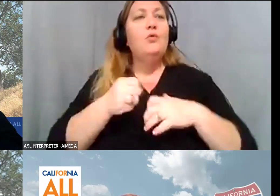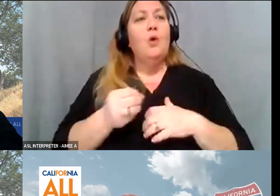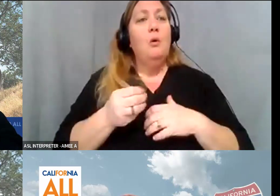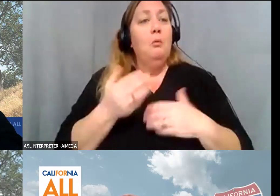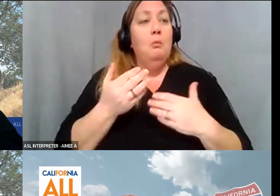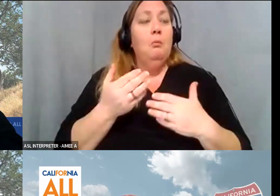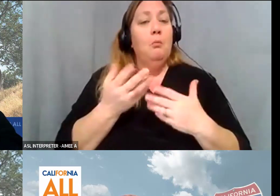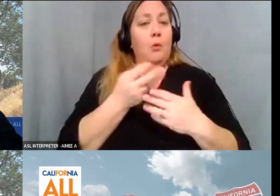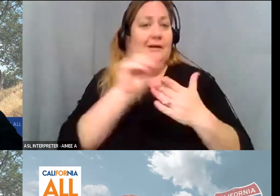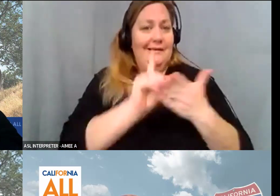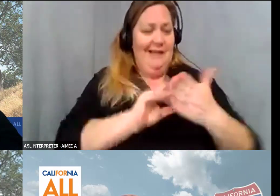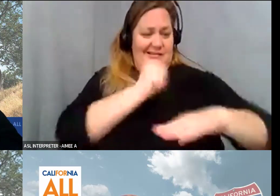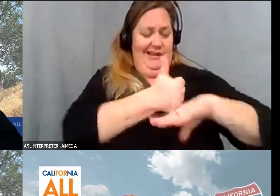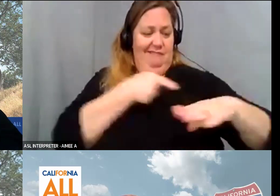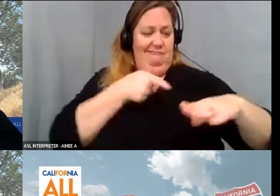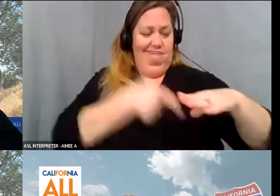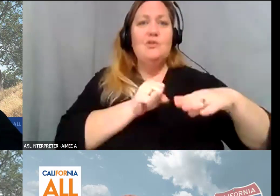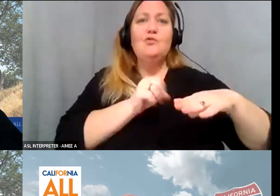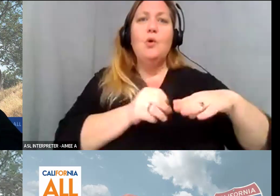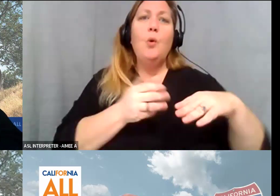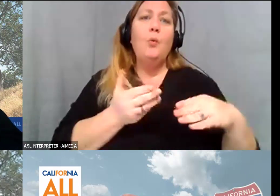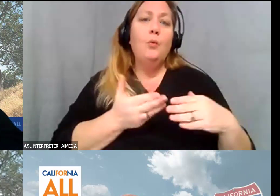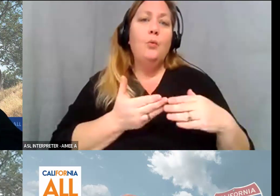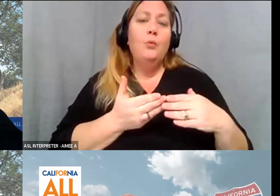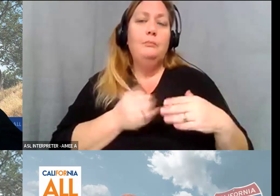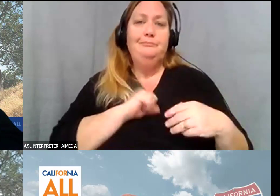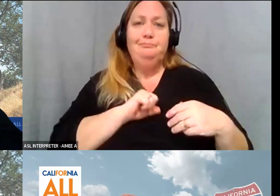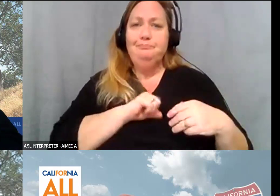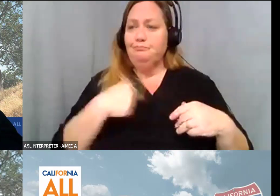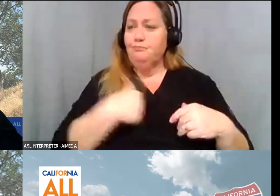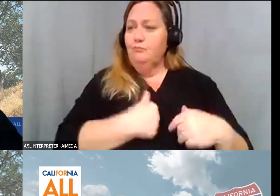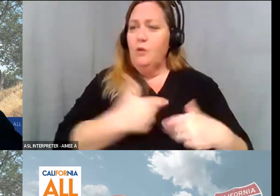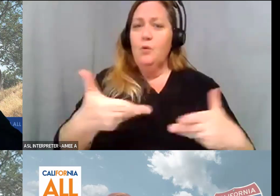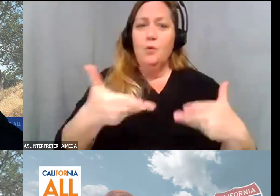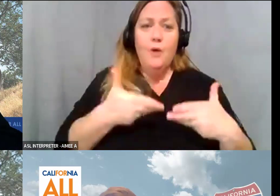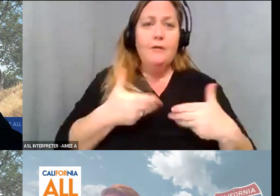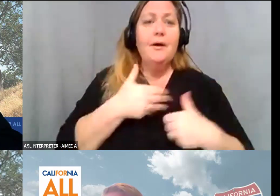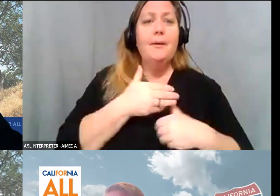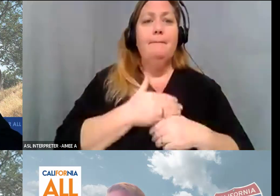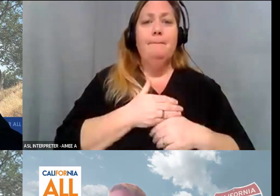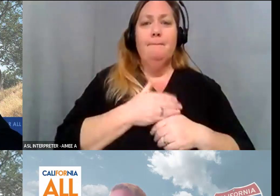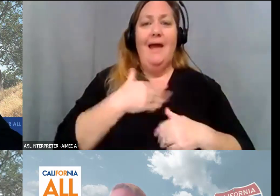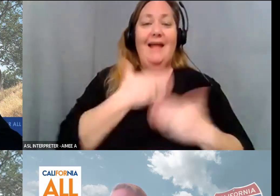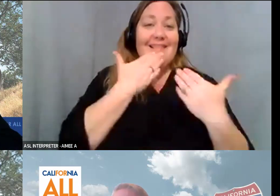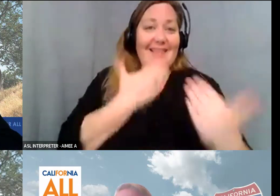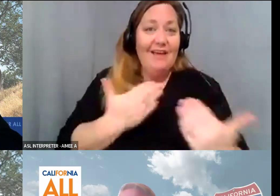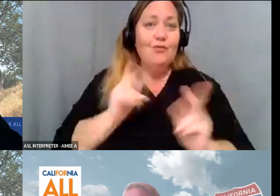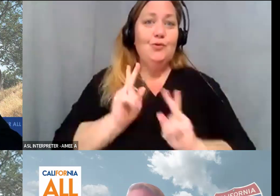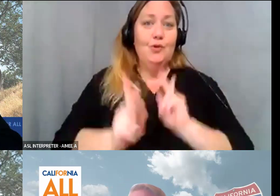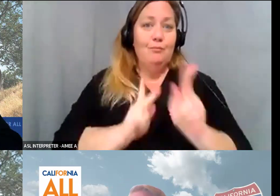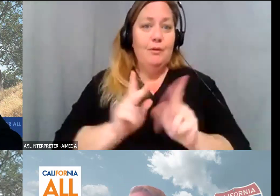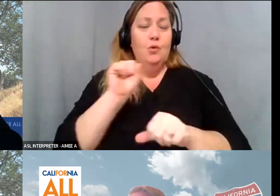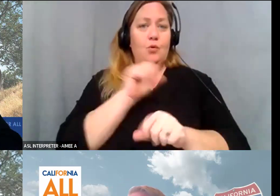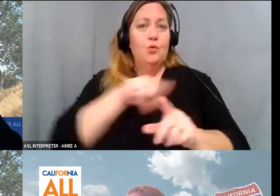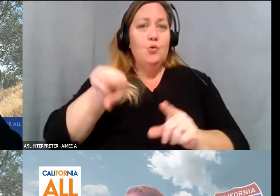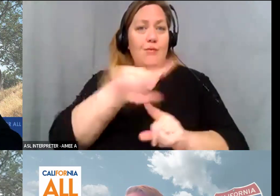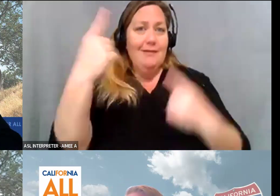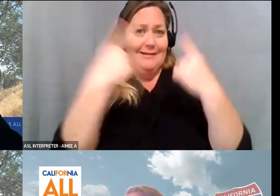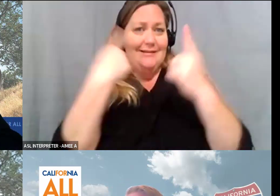designed. So we welcome and are thankful to the folks who are considering applying for Competitive